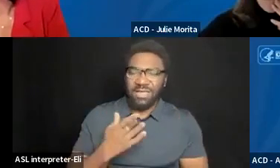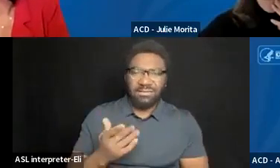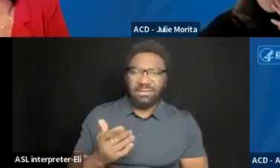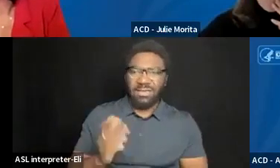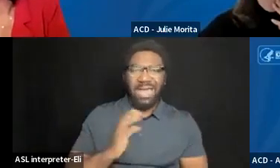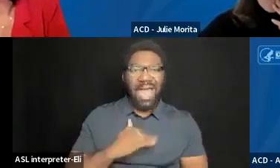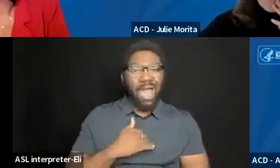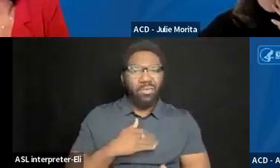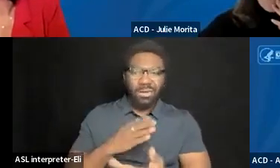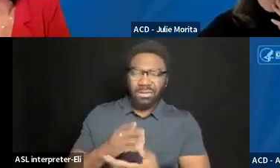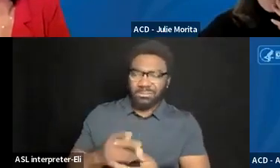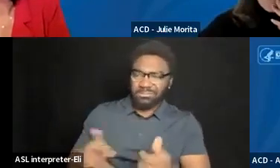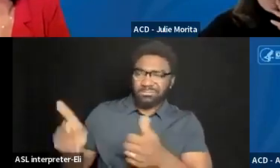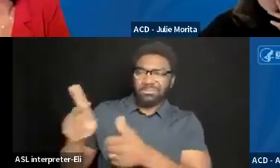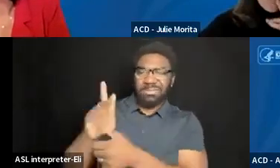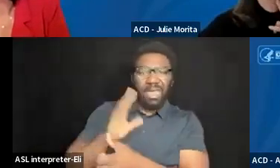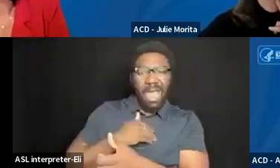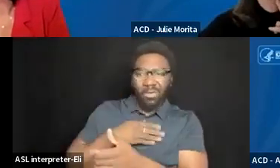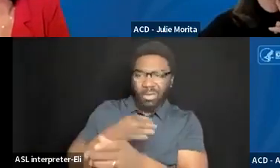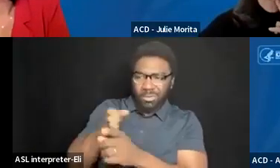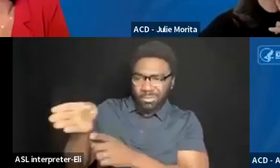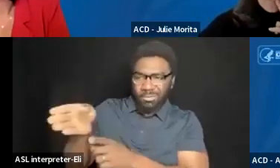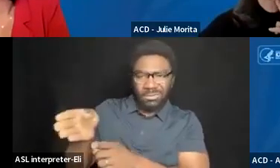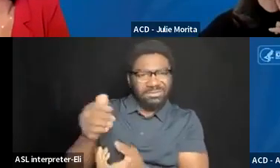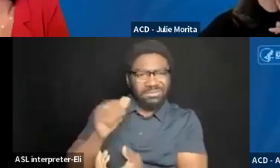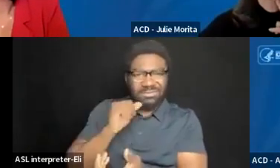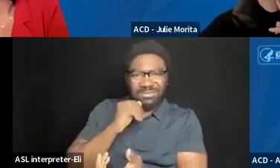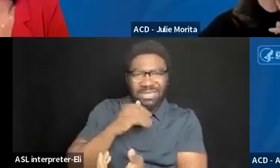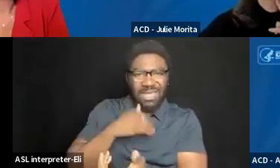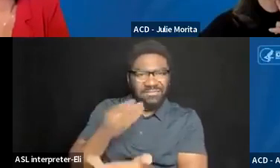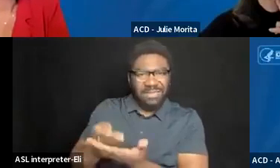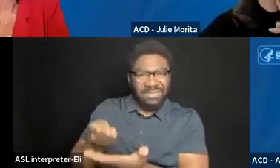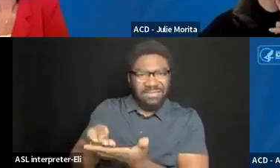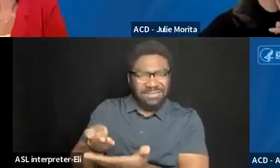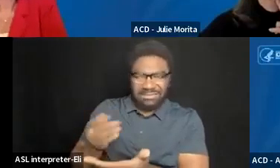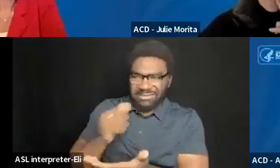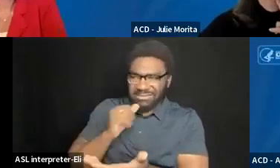and data takes more work. It needs to happen, but it does take more work. So I'm wondering how you're thinking